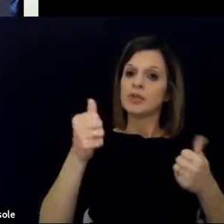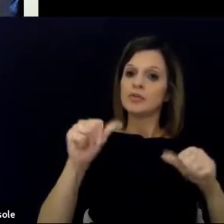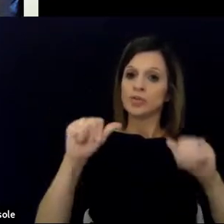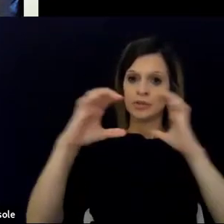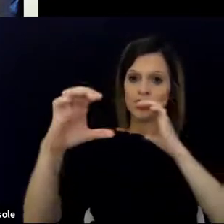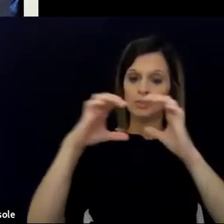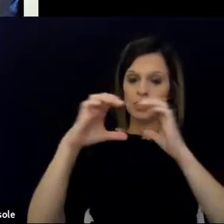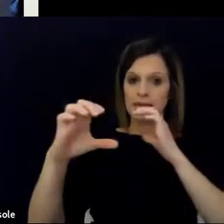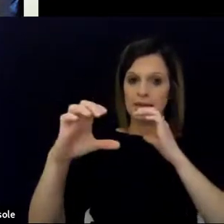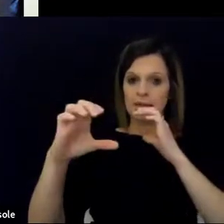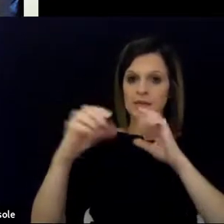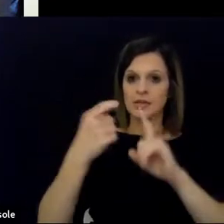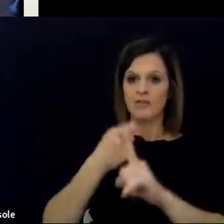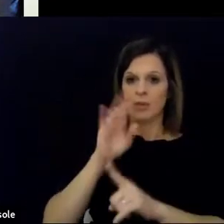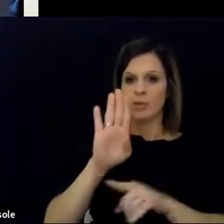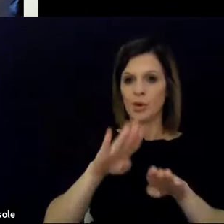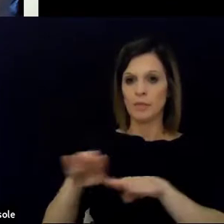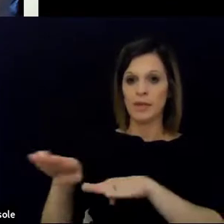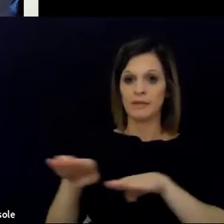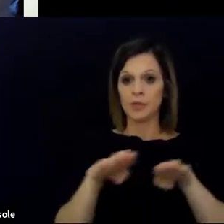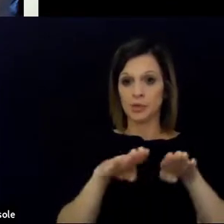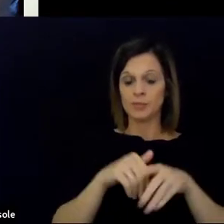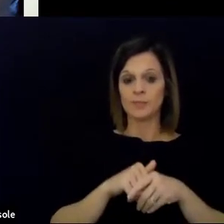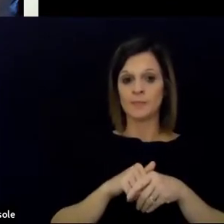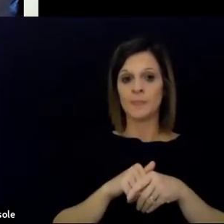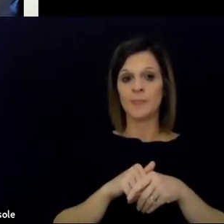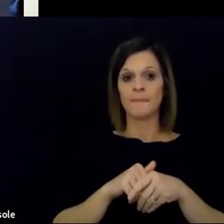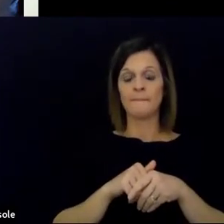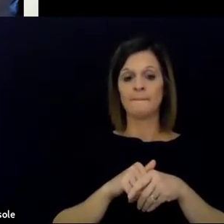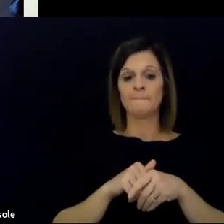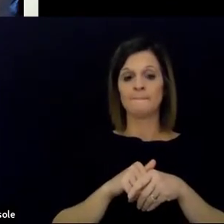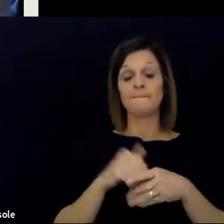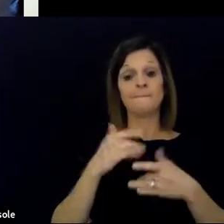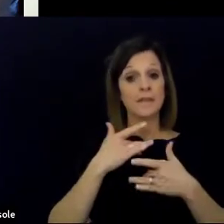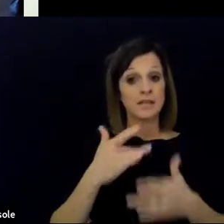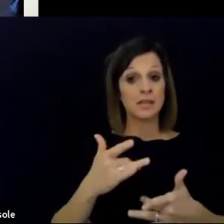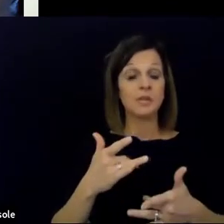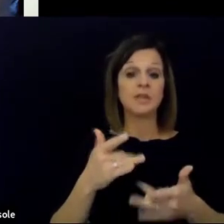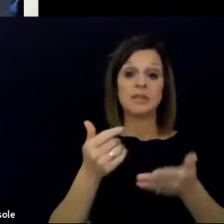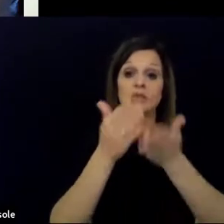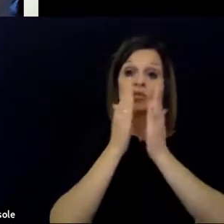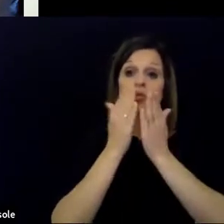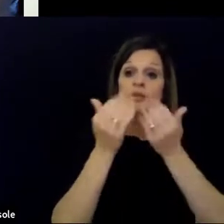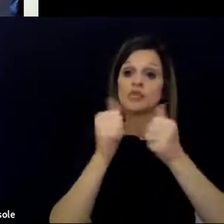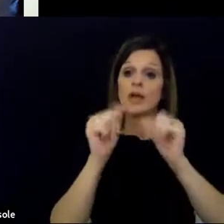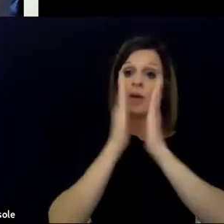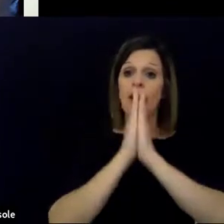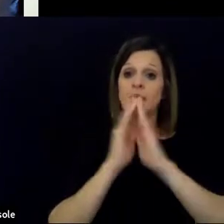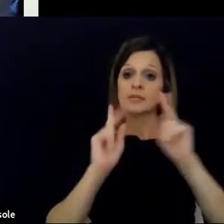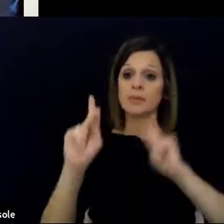One of the ways that I do this is to ask people, what do you think if the child could put their behavior